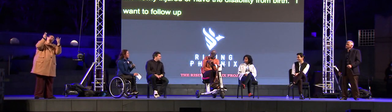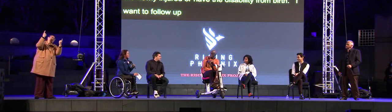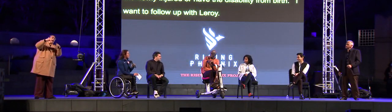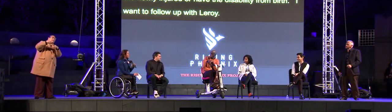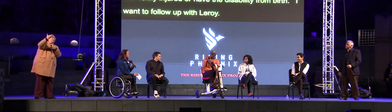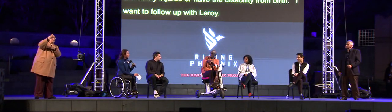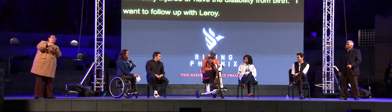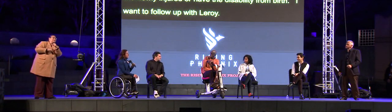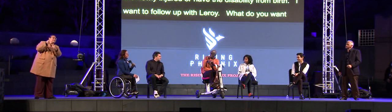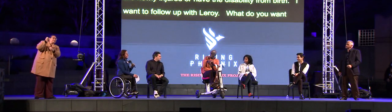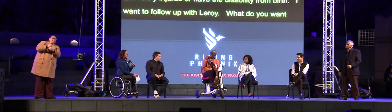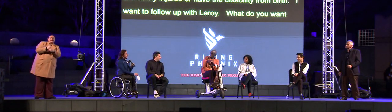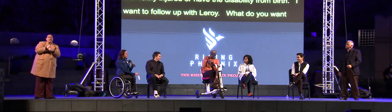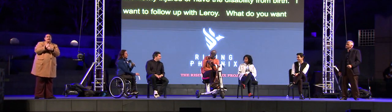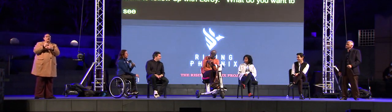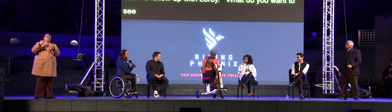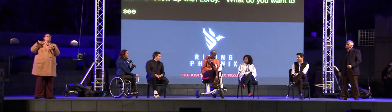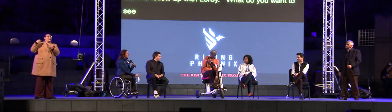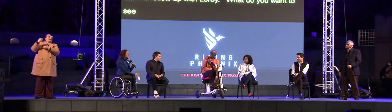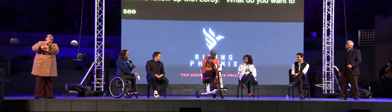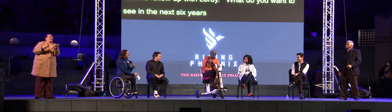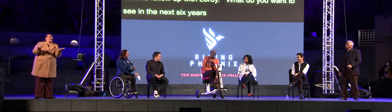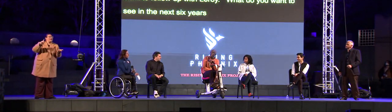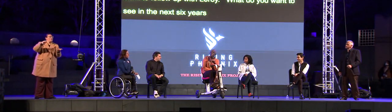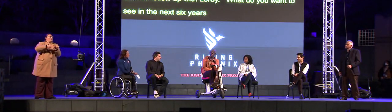We can leave a legacy here in LA.